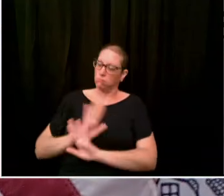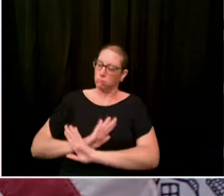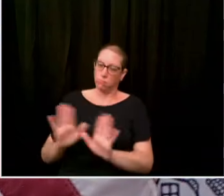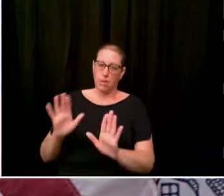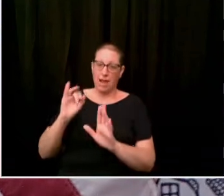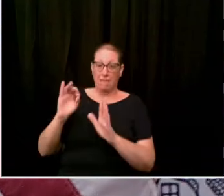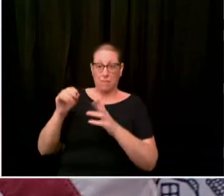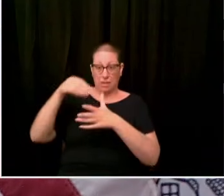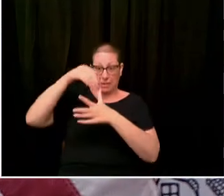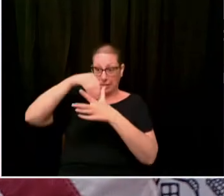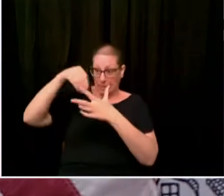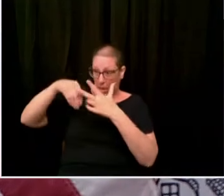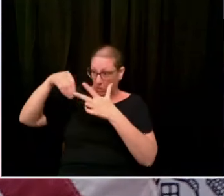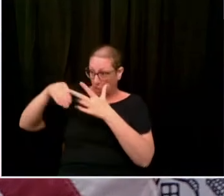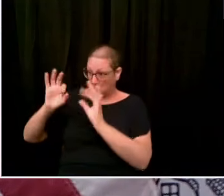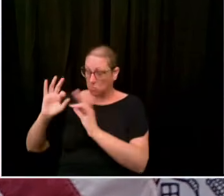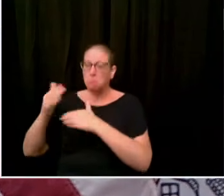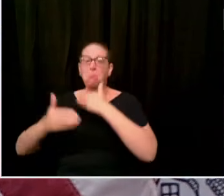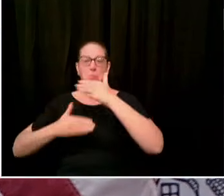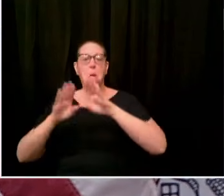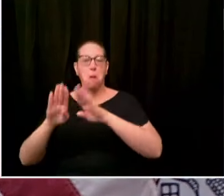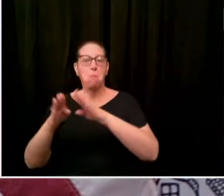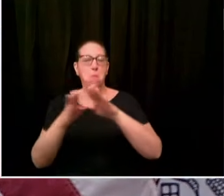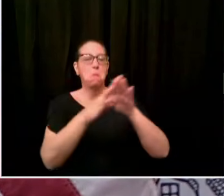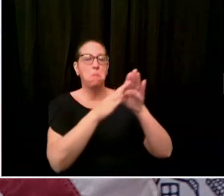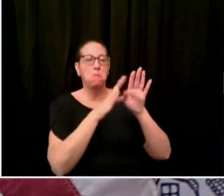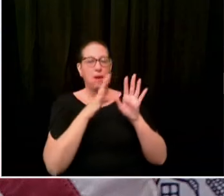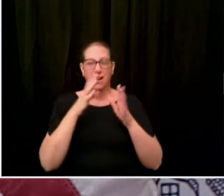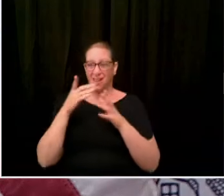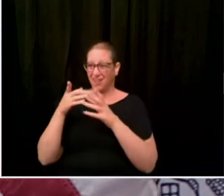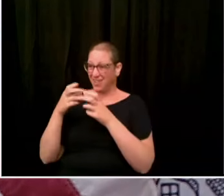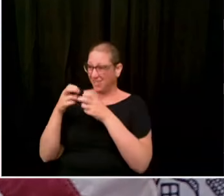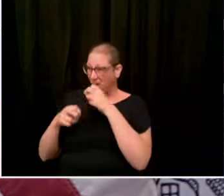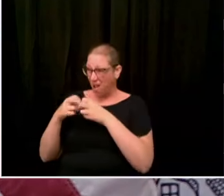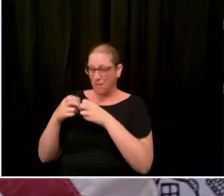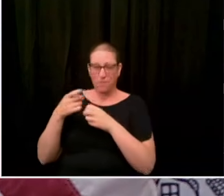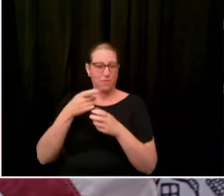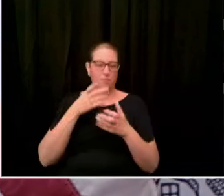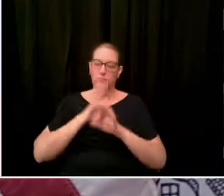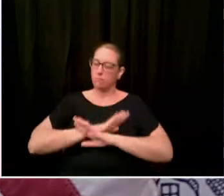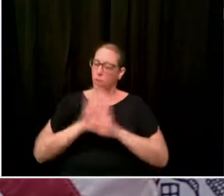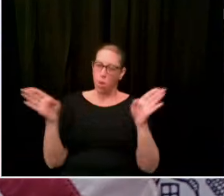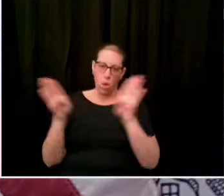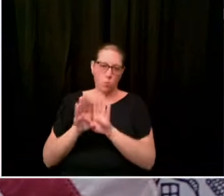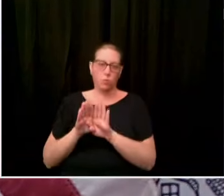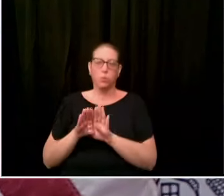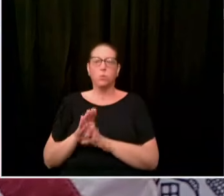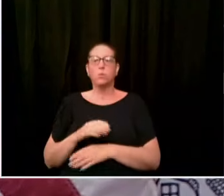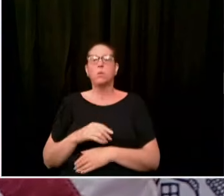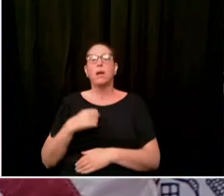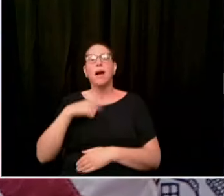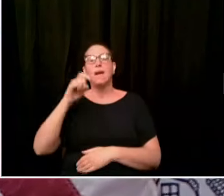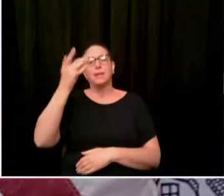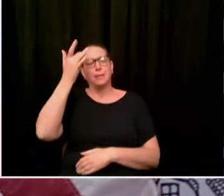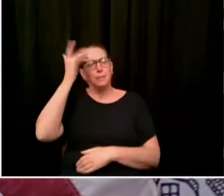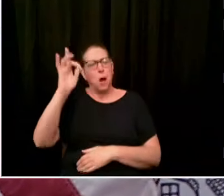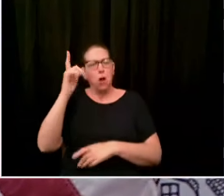THERE WILL BE CONSEQUENCES. IF WE SEE A RESURGENCE OF THE DISEASE, UNFORTUNATELY WE WOULD HAVE TO PUT BACK ON RESTRICTIONS.